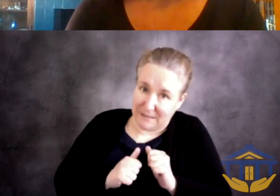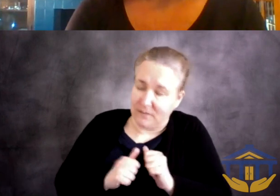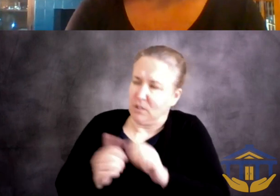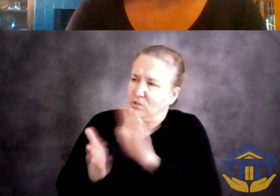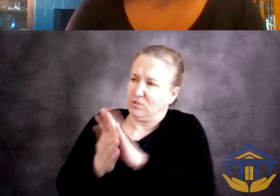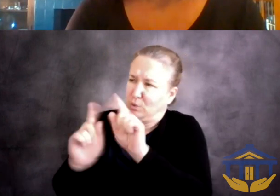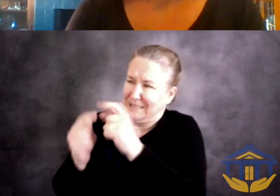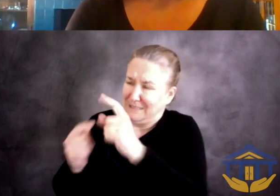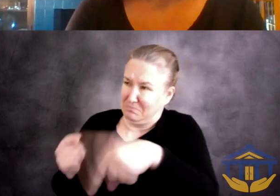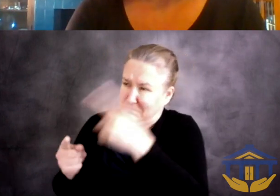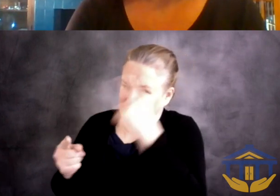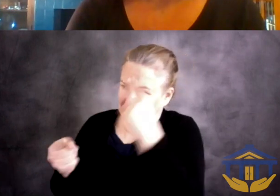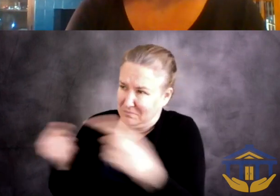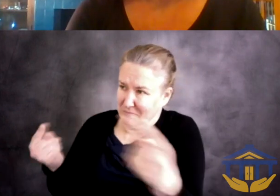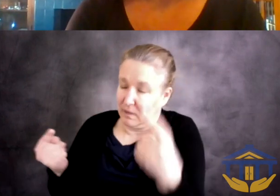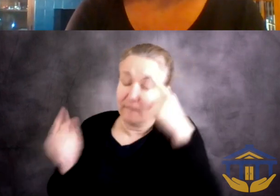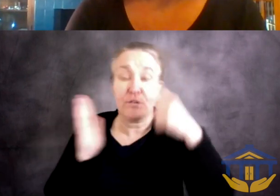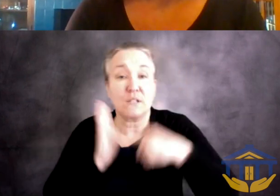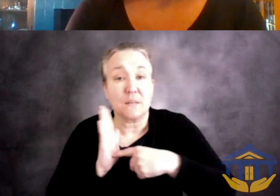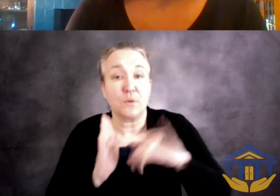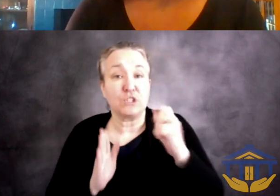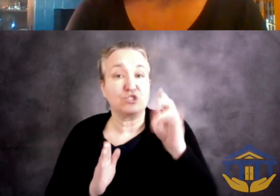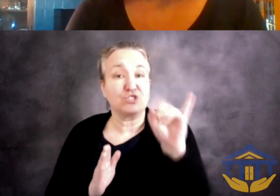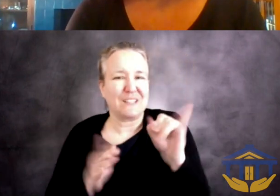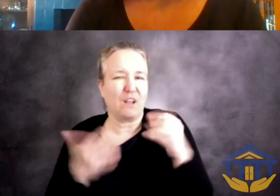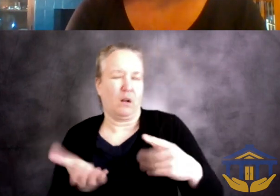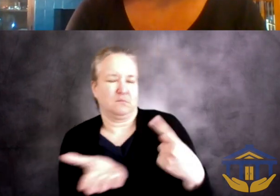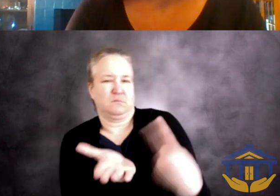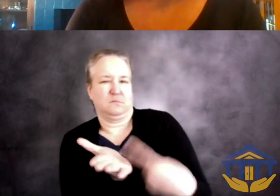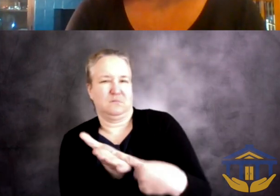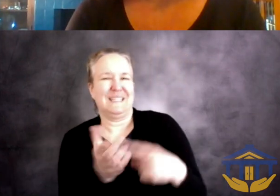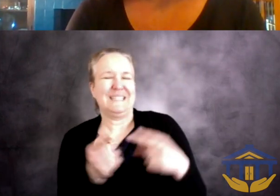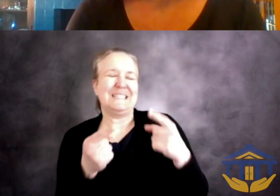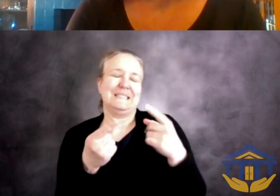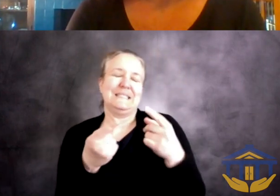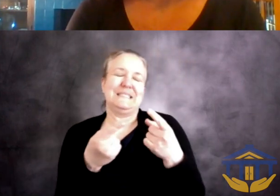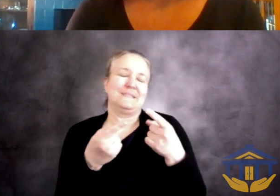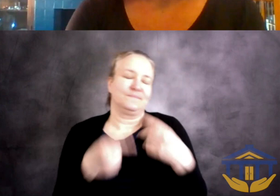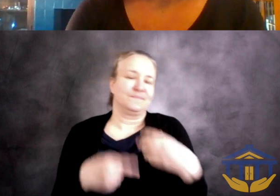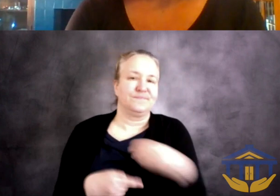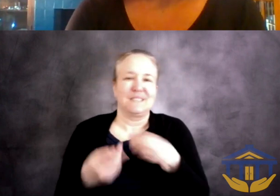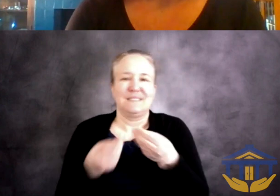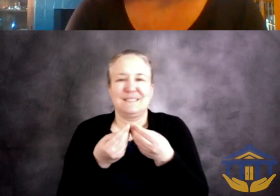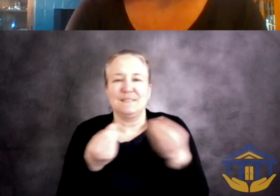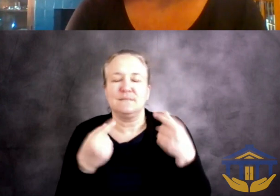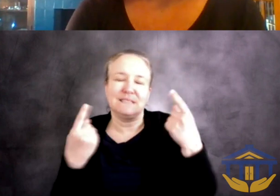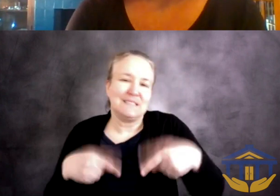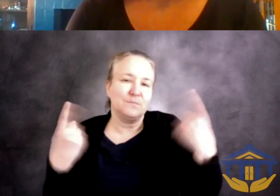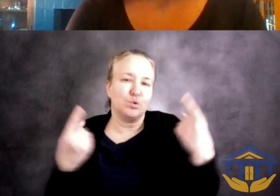the dispute resolution process already so I don't feel like we need to go into that specifically,